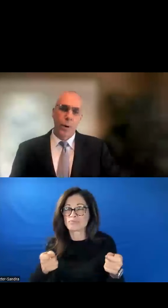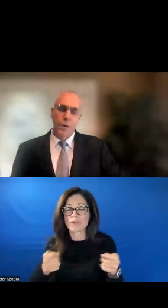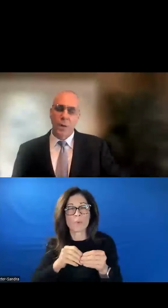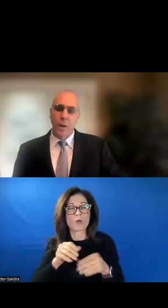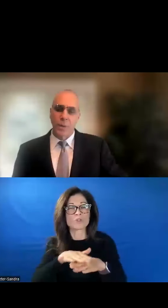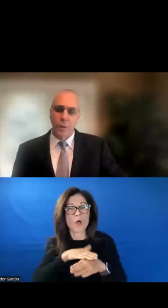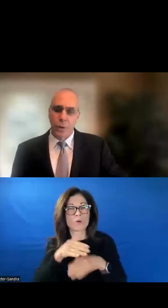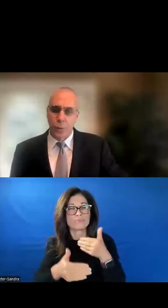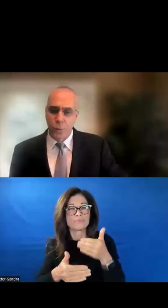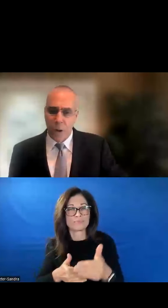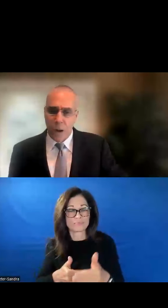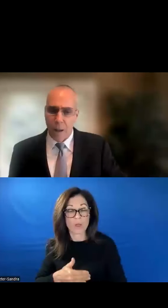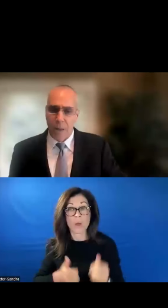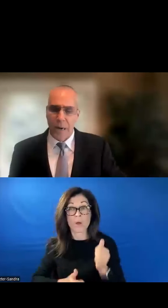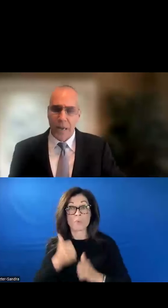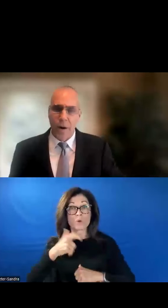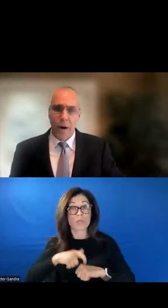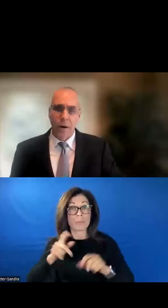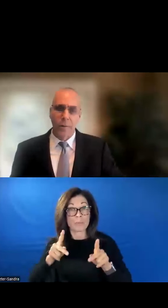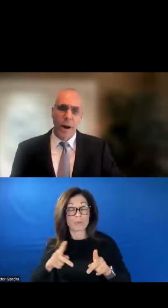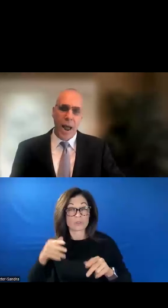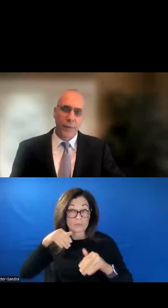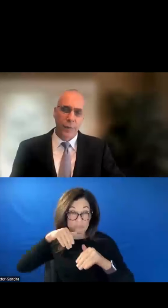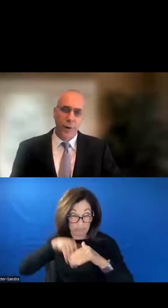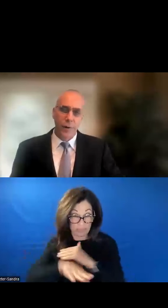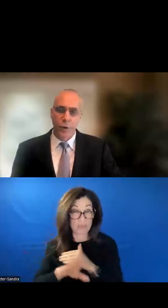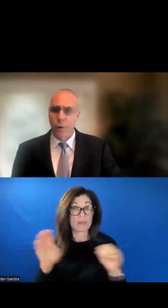WHEN A PERSON COMES INTO THE ER, THEY ARE ASKED FOR INSURANCE